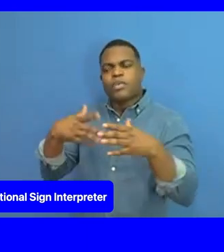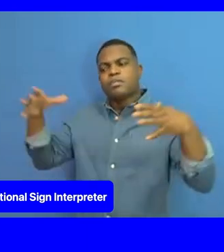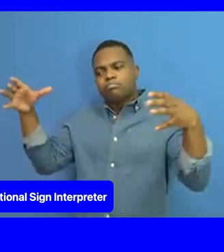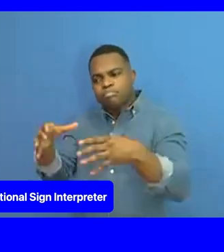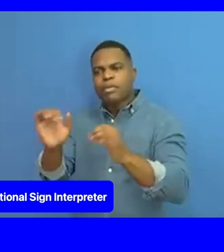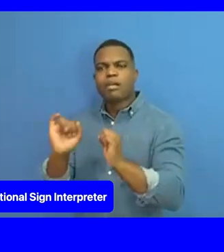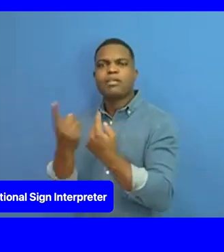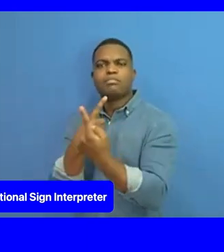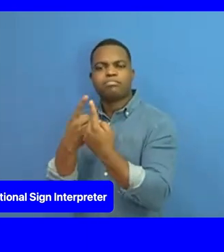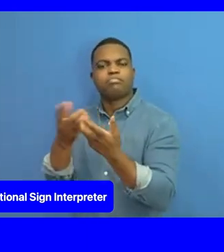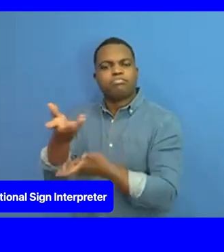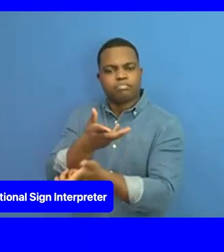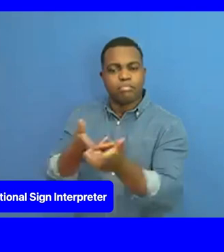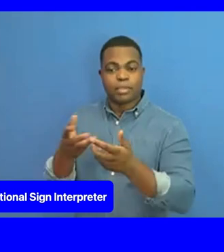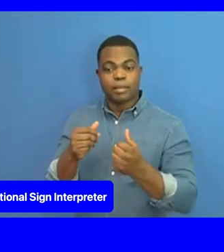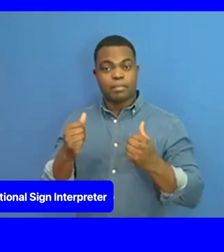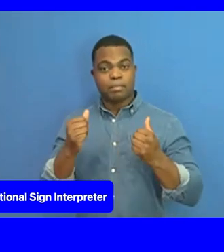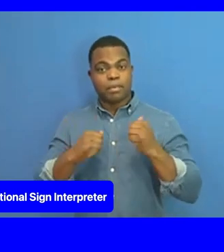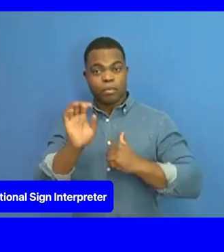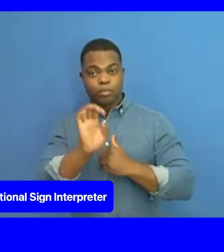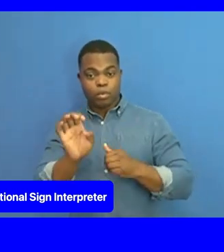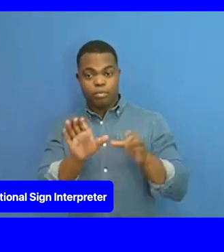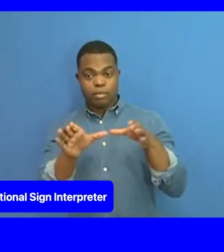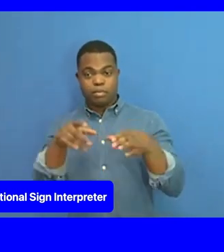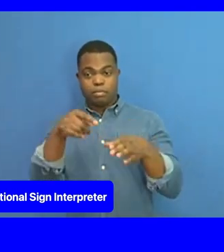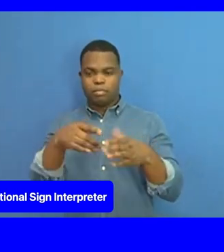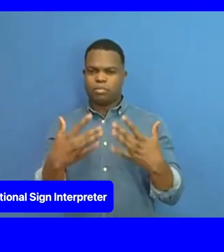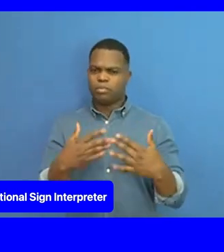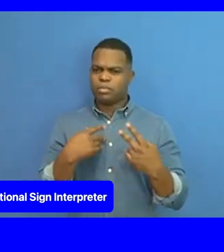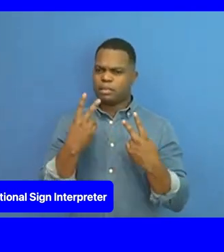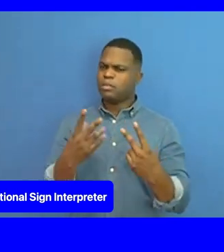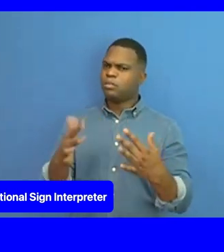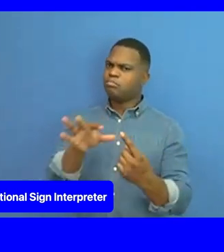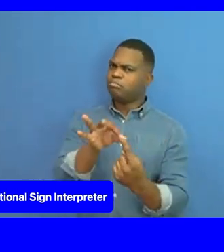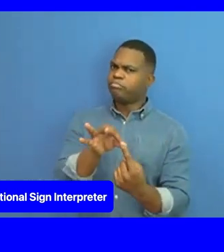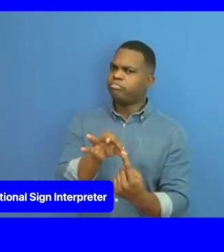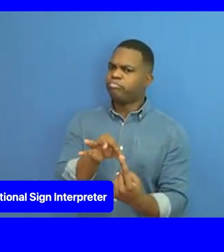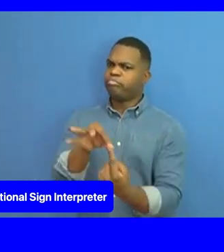but it's also an invitation for collective thinking and for reflections within the sector